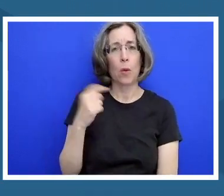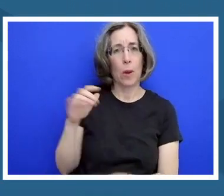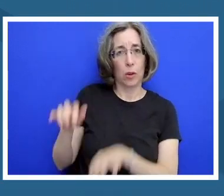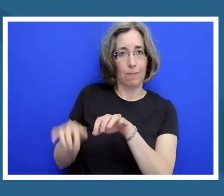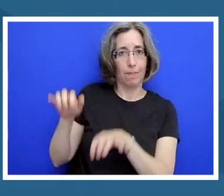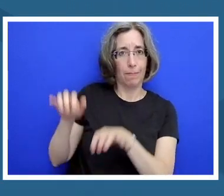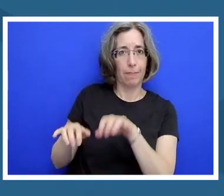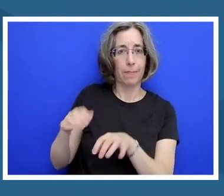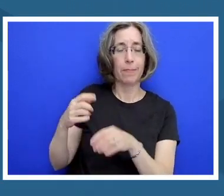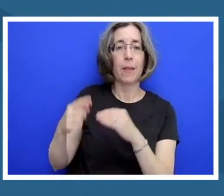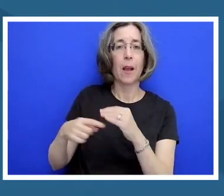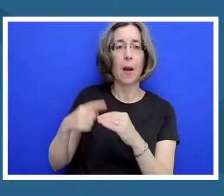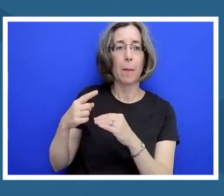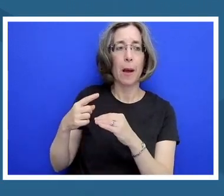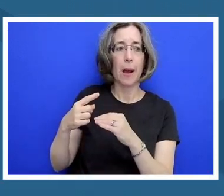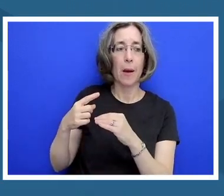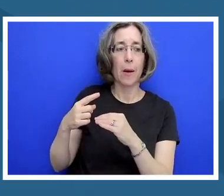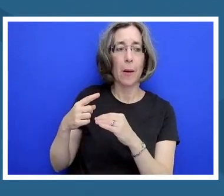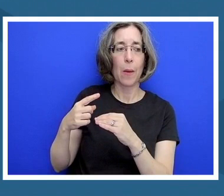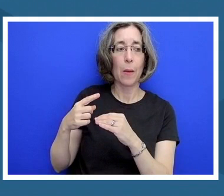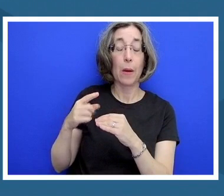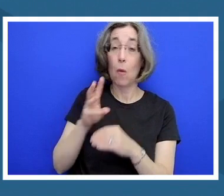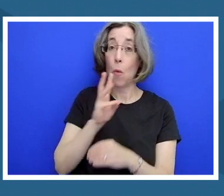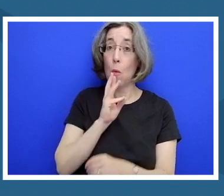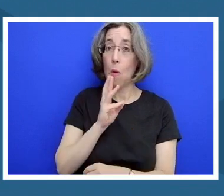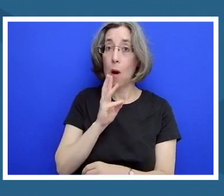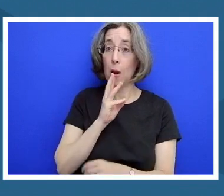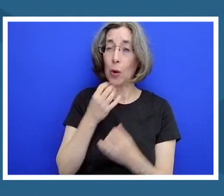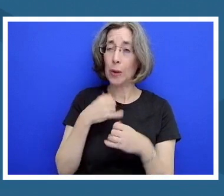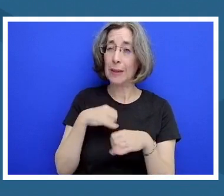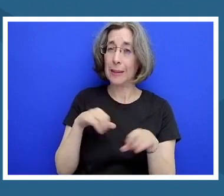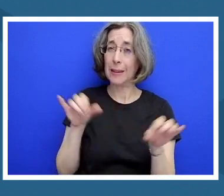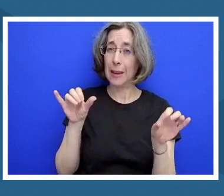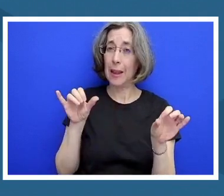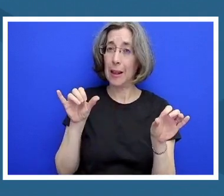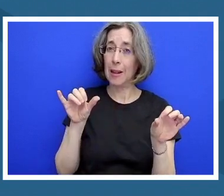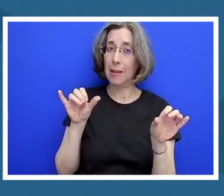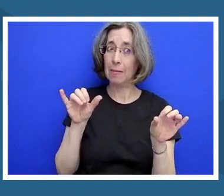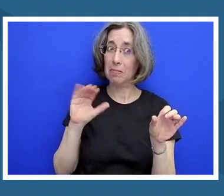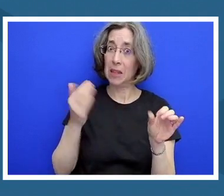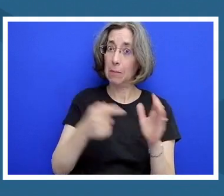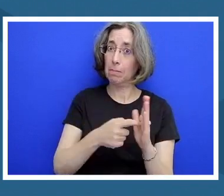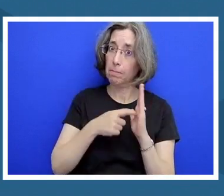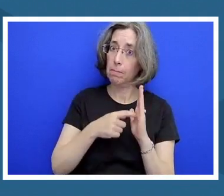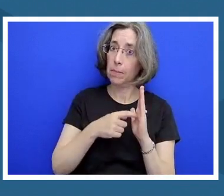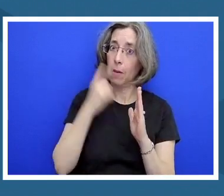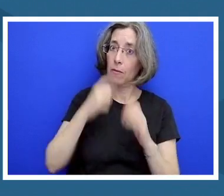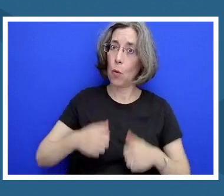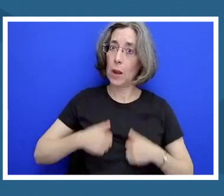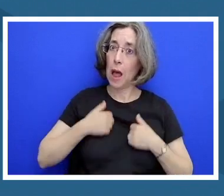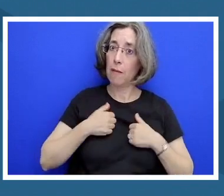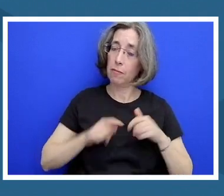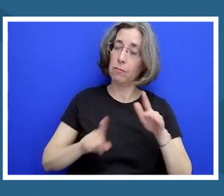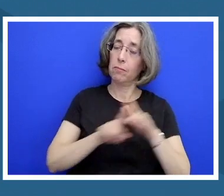if asking if water is still the big precursor for life on other planets could you tell us a little bit about